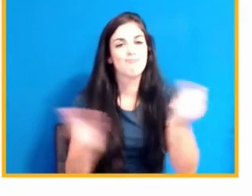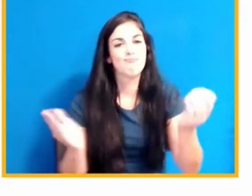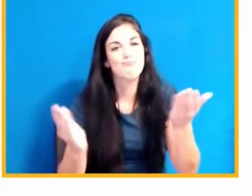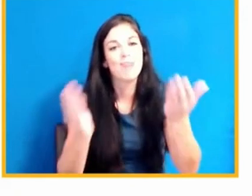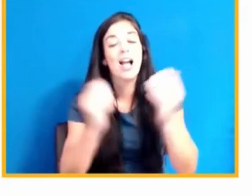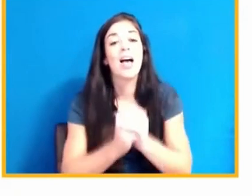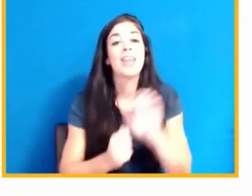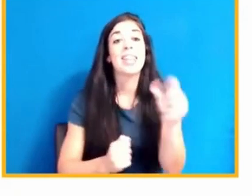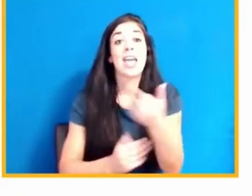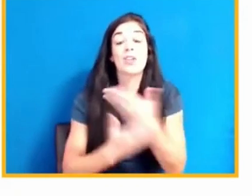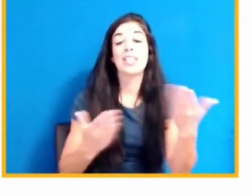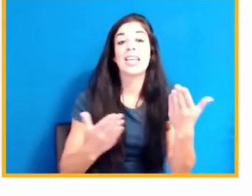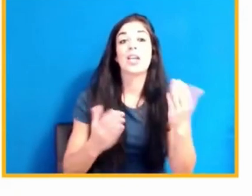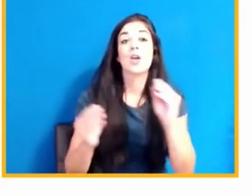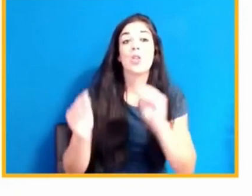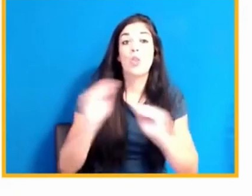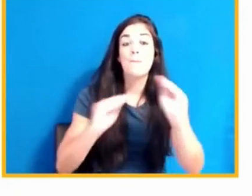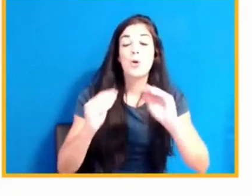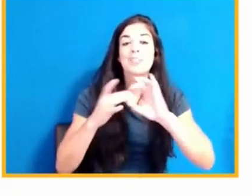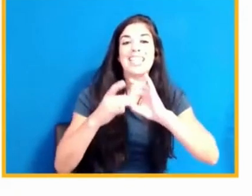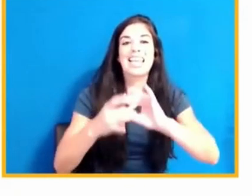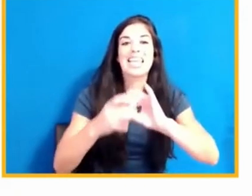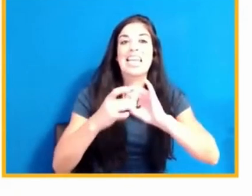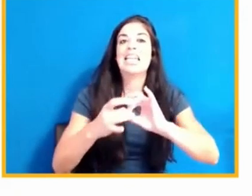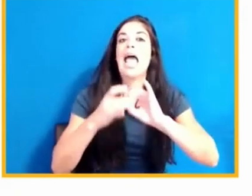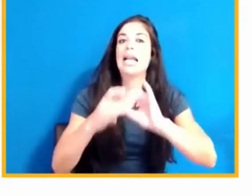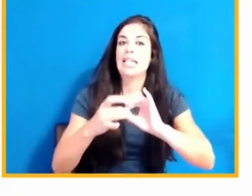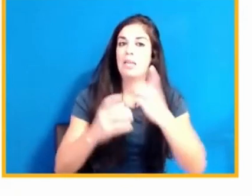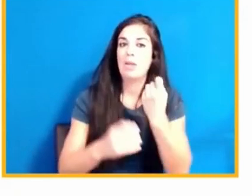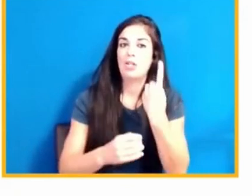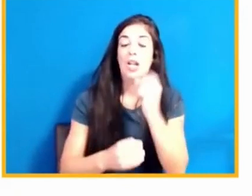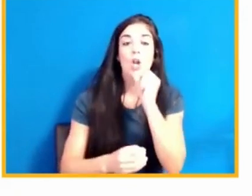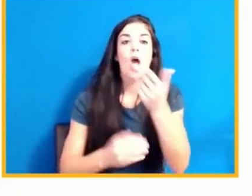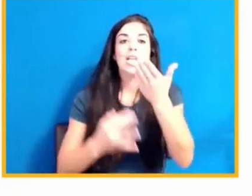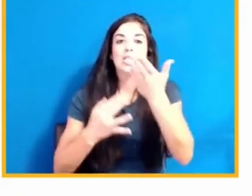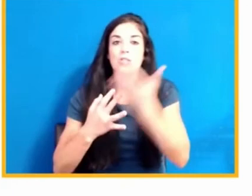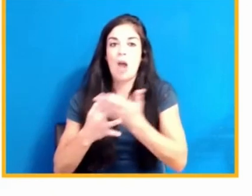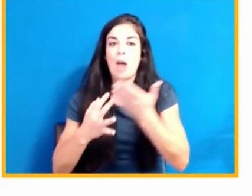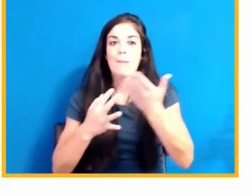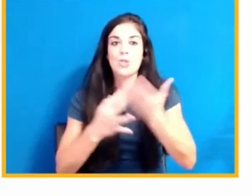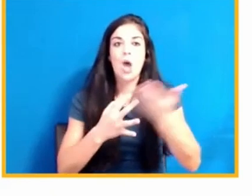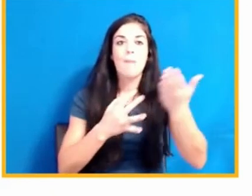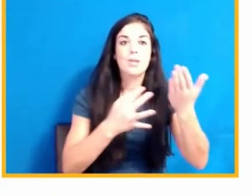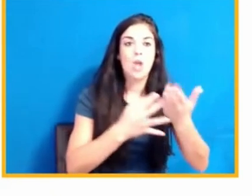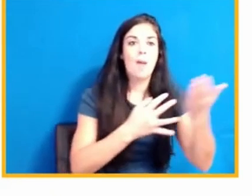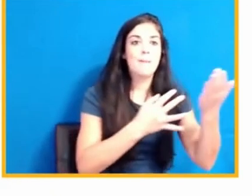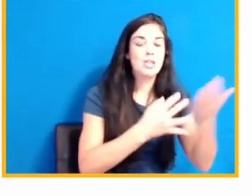is just connecting your move. For instance, not stopping in between each one, just try and flow